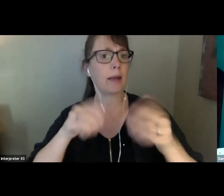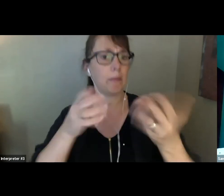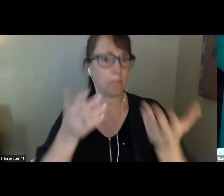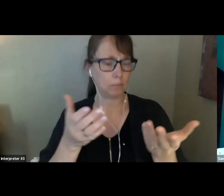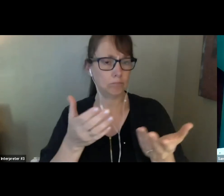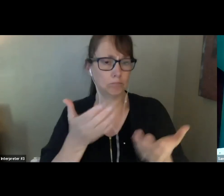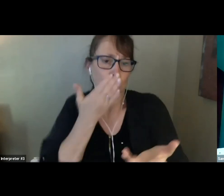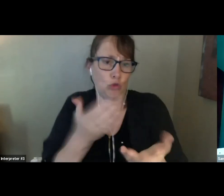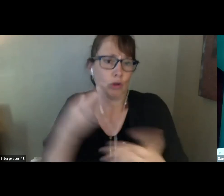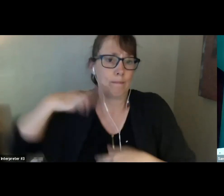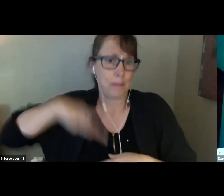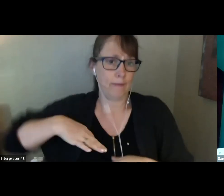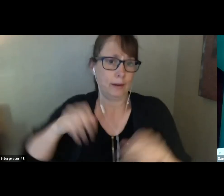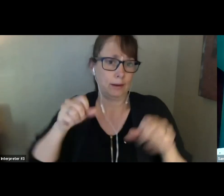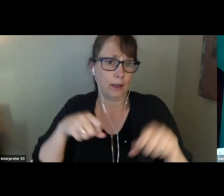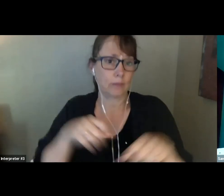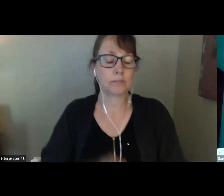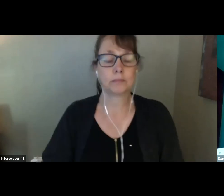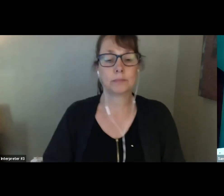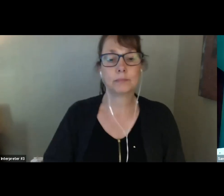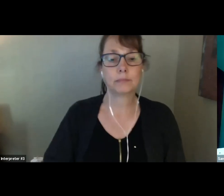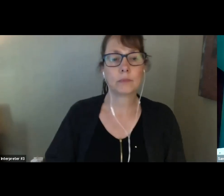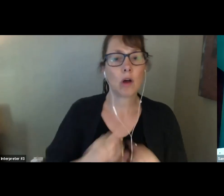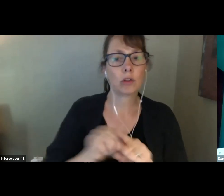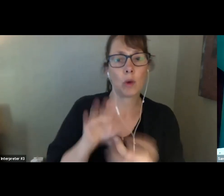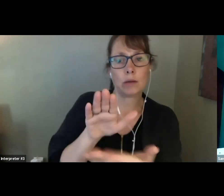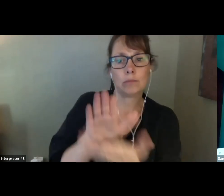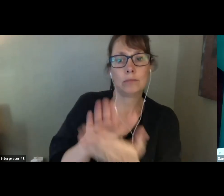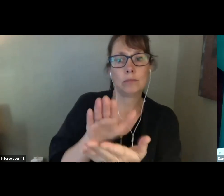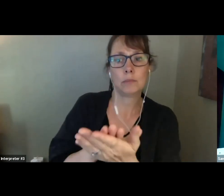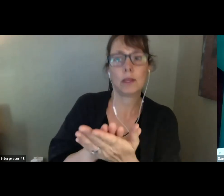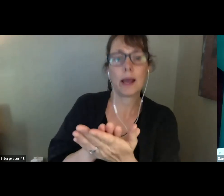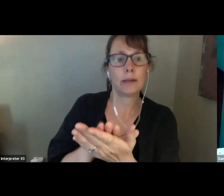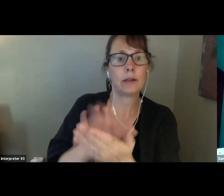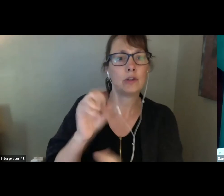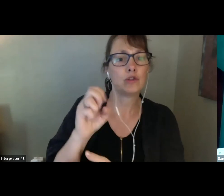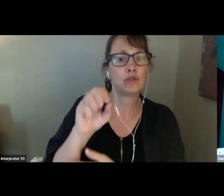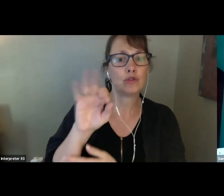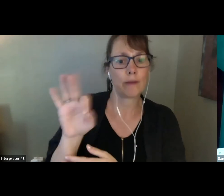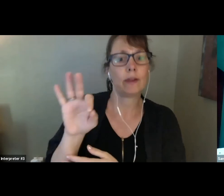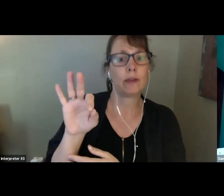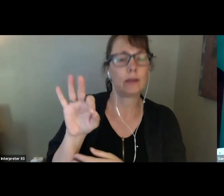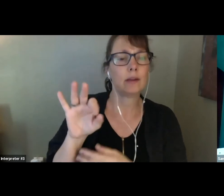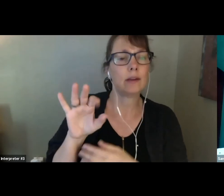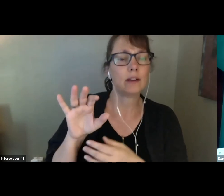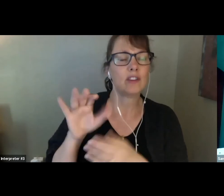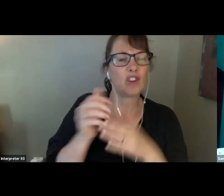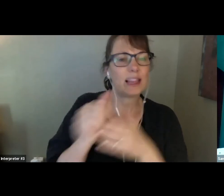I also want to really applaud Shefa for the job he’s done leading these planning sessions.